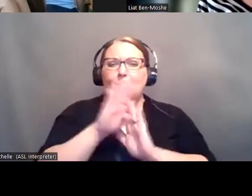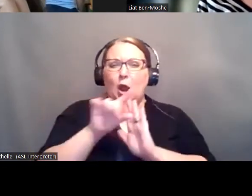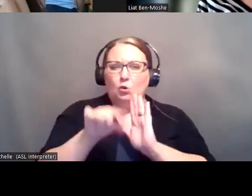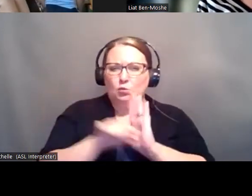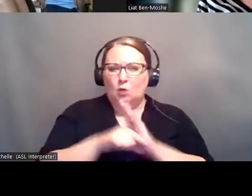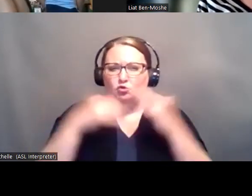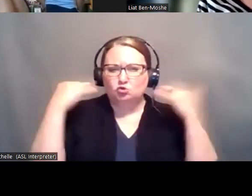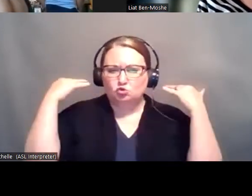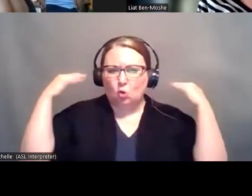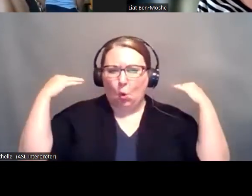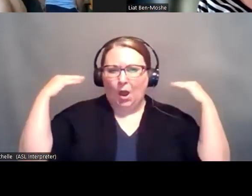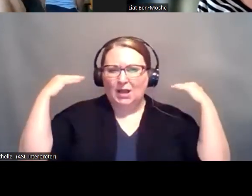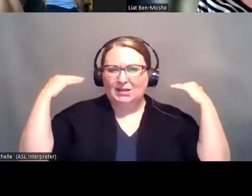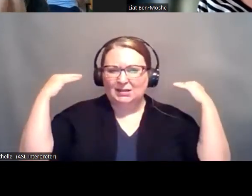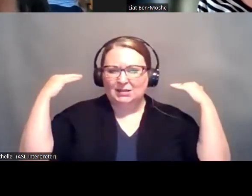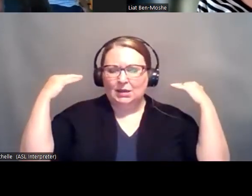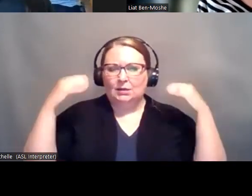Yeah, there's some background music.